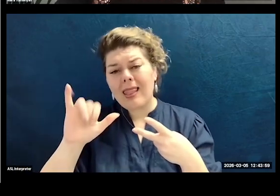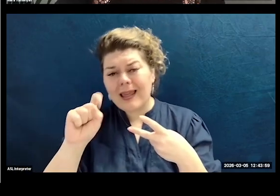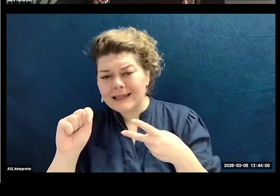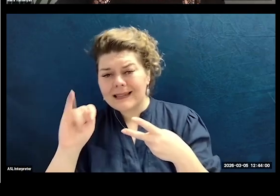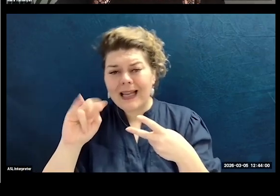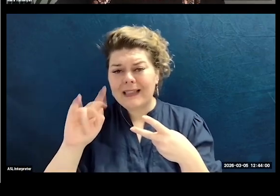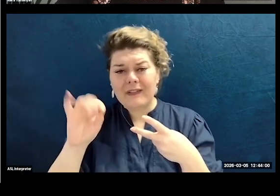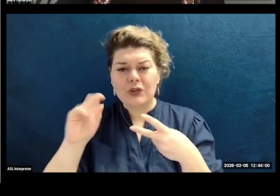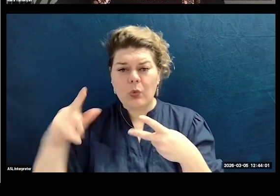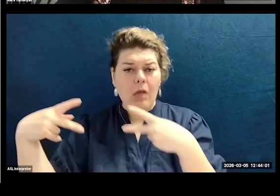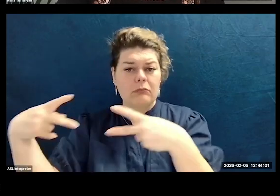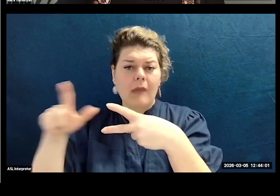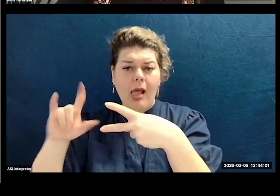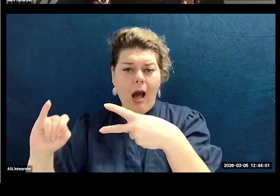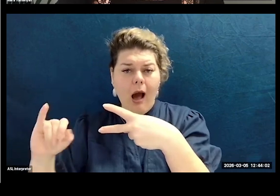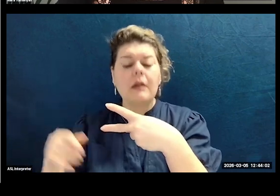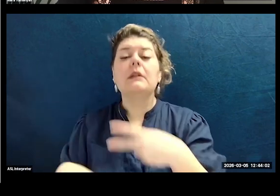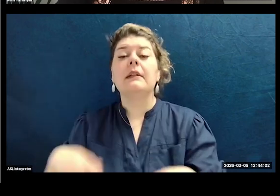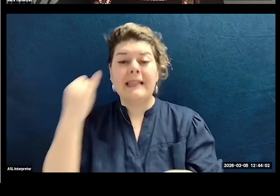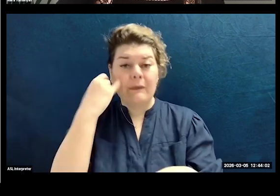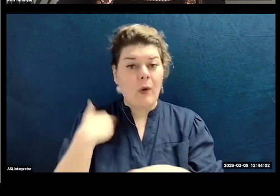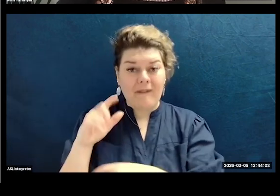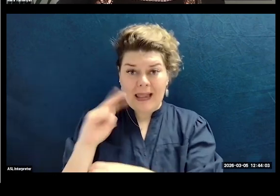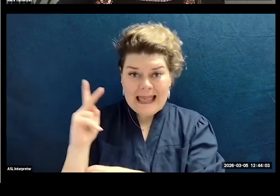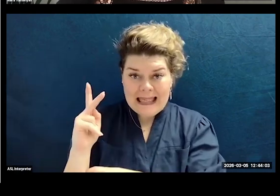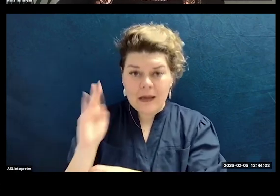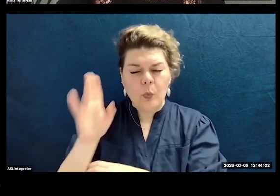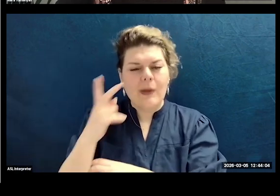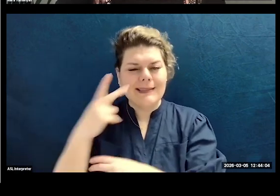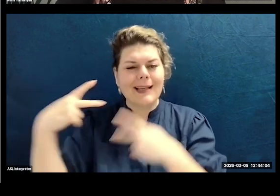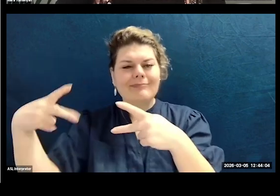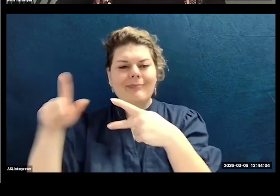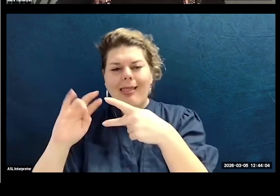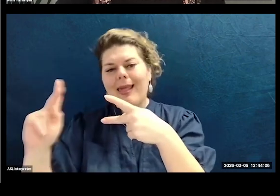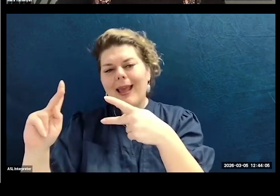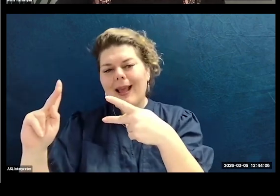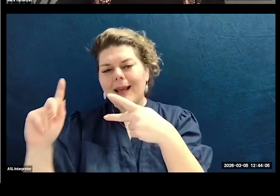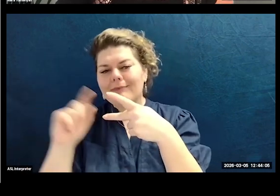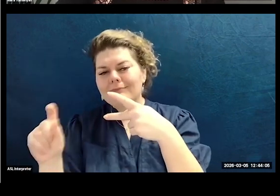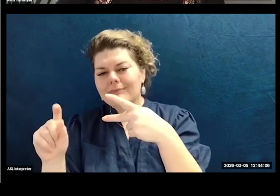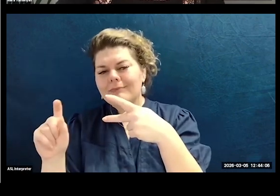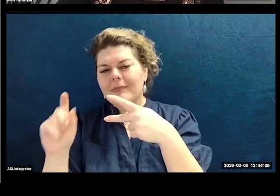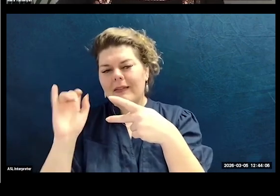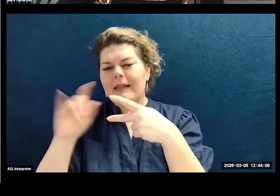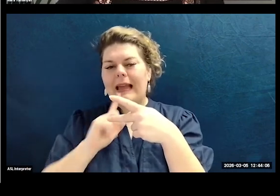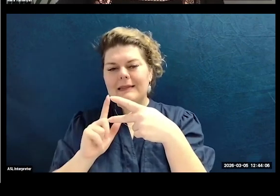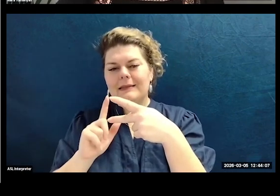If you have hyperlinks in the document, then you will see link tag, which is a block level text tag,